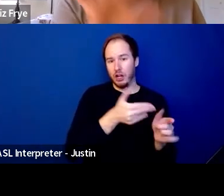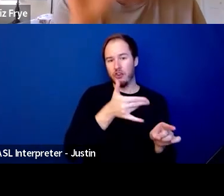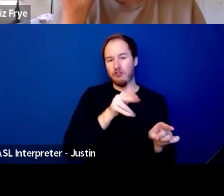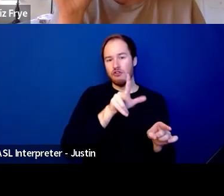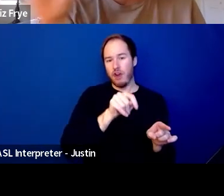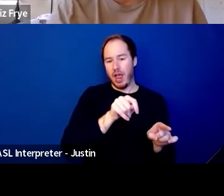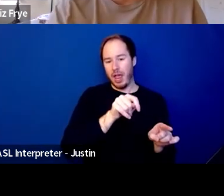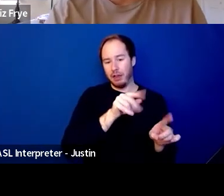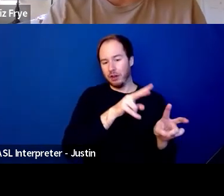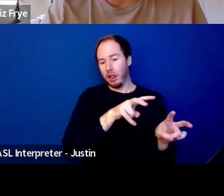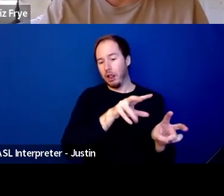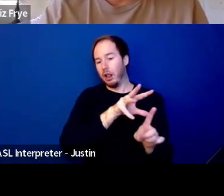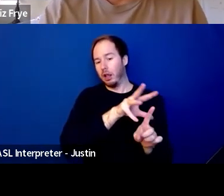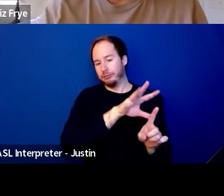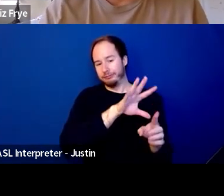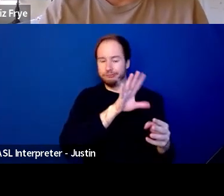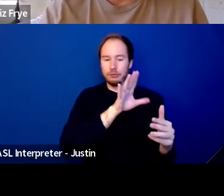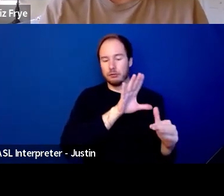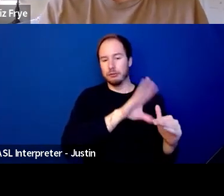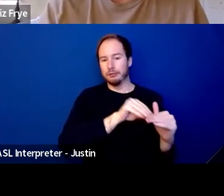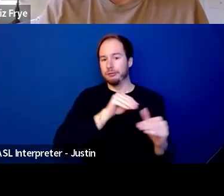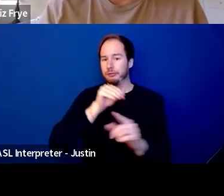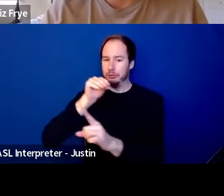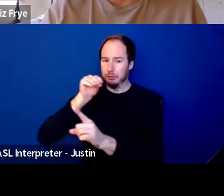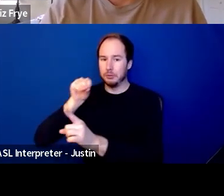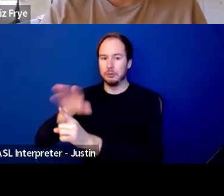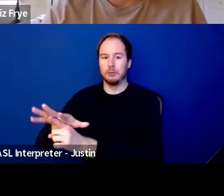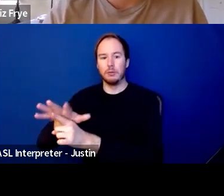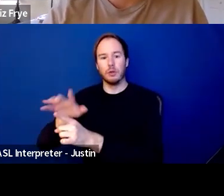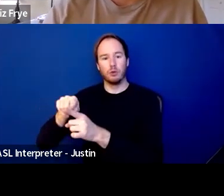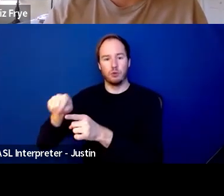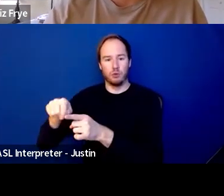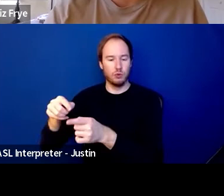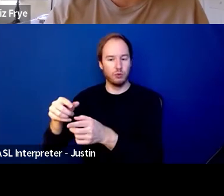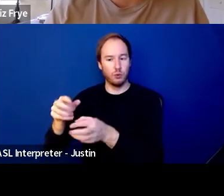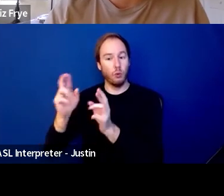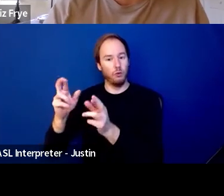to another hopefully healthy trusting relationship.